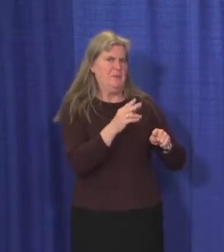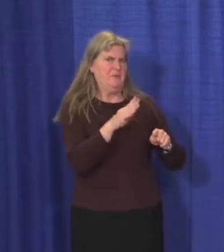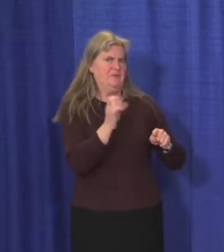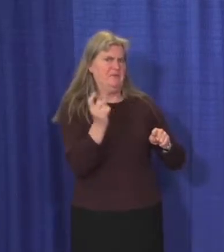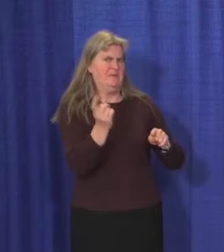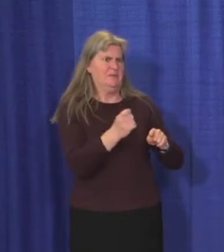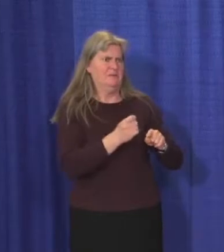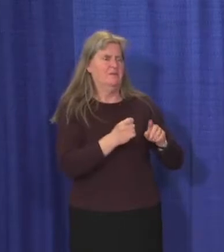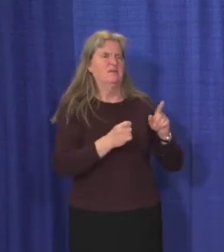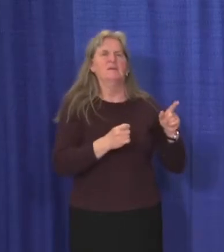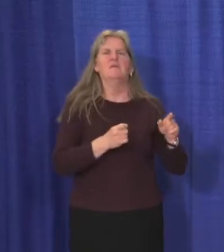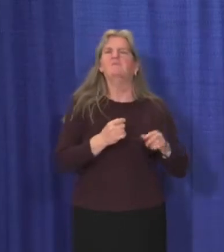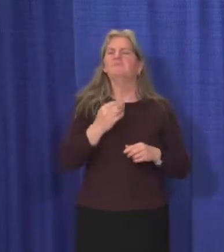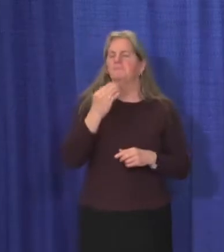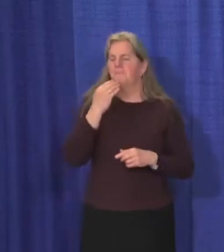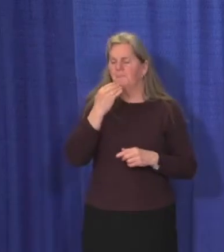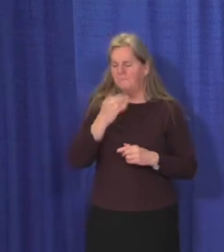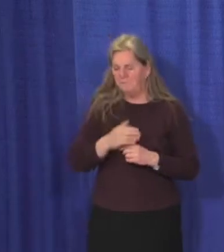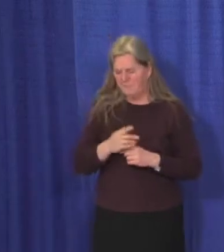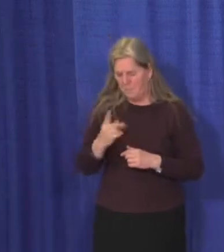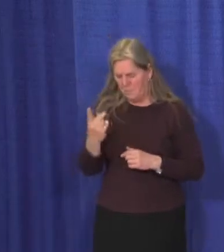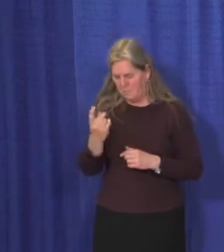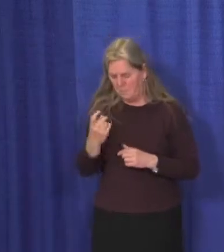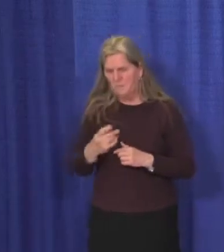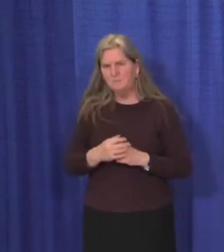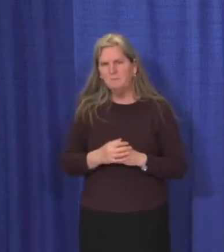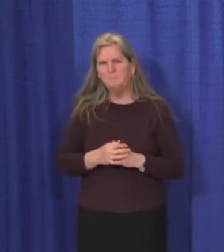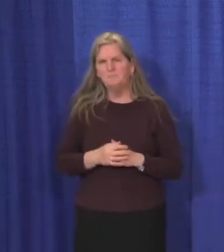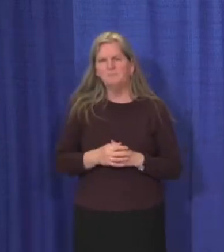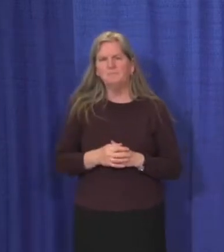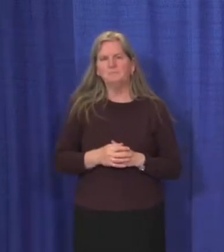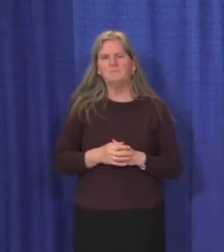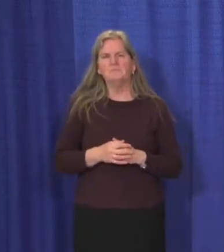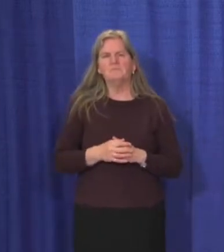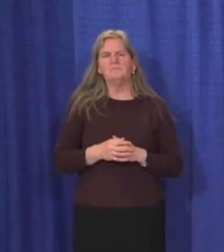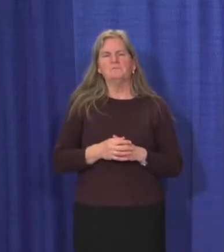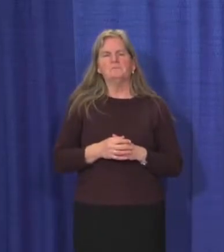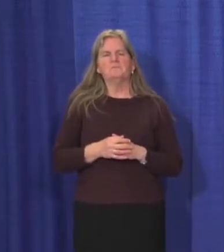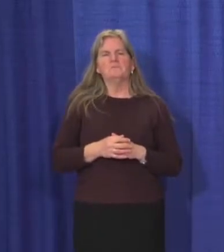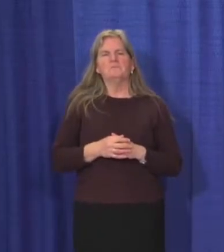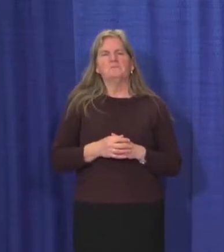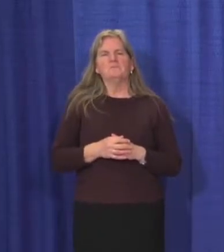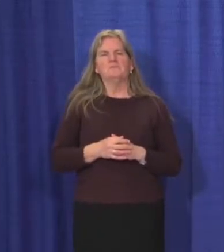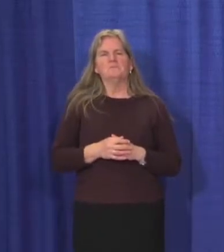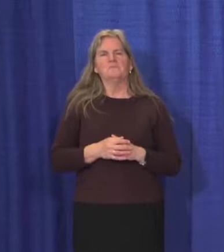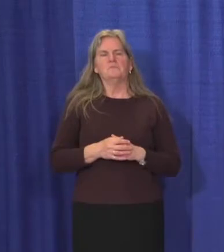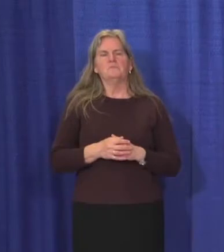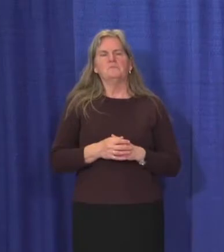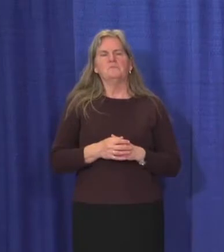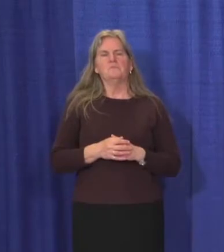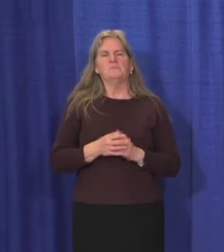Thank you for that question. Just to reiterate, the